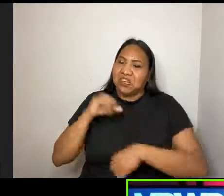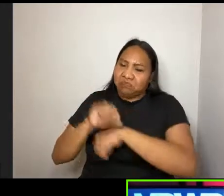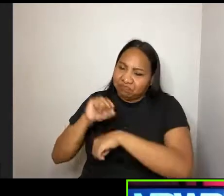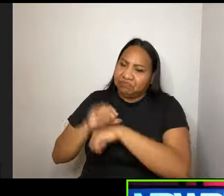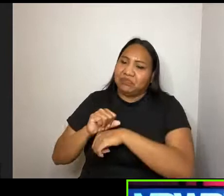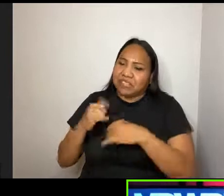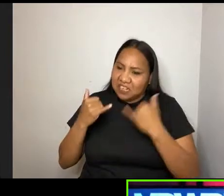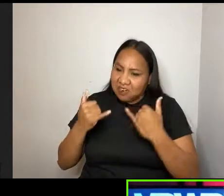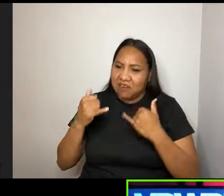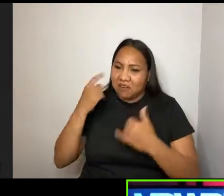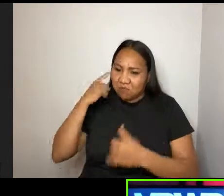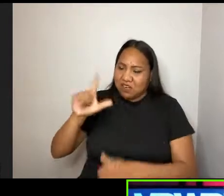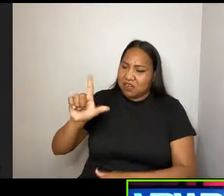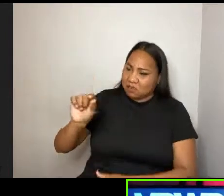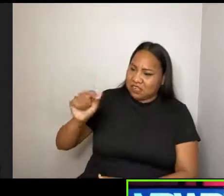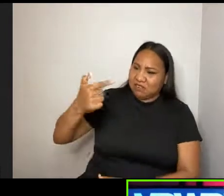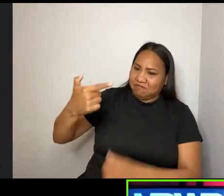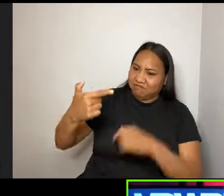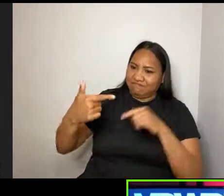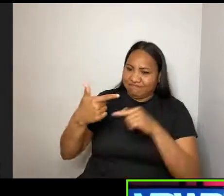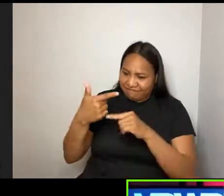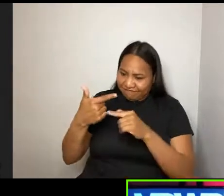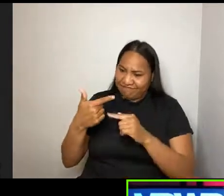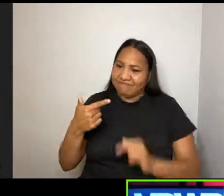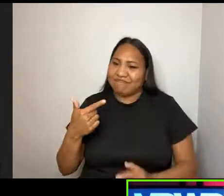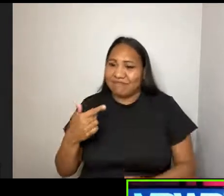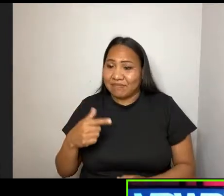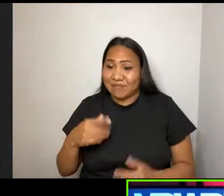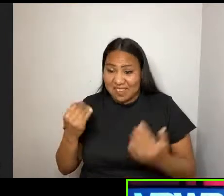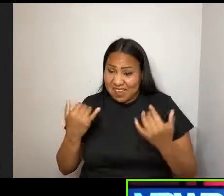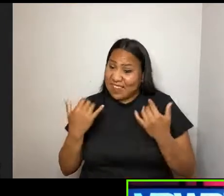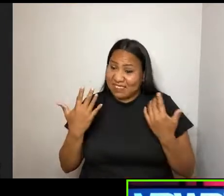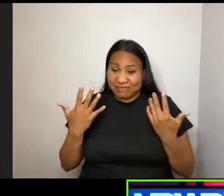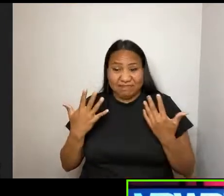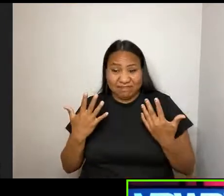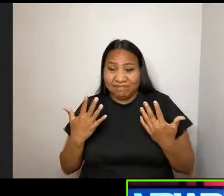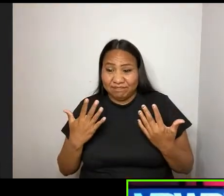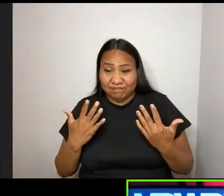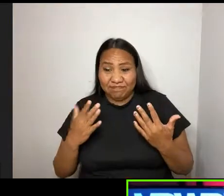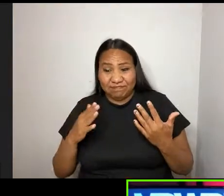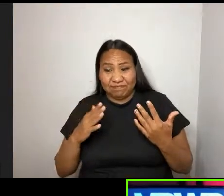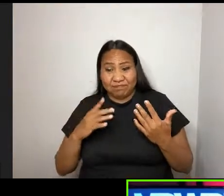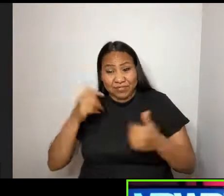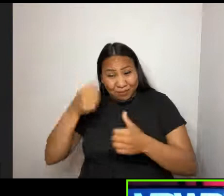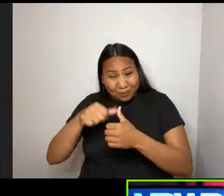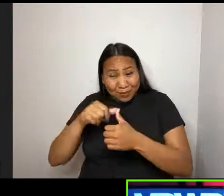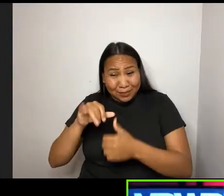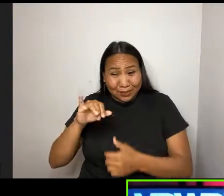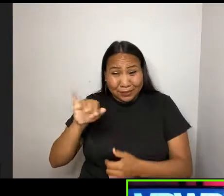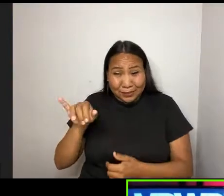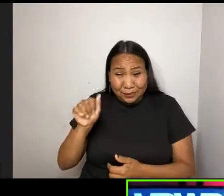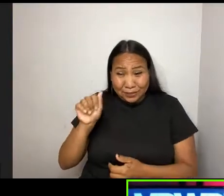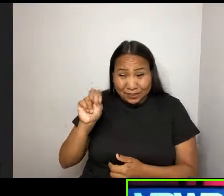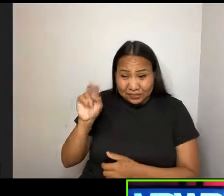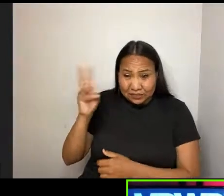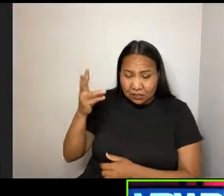and the invasion at the capitol on January 6th. Another thing that